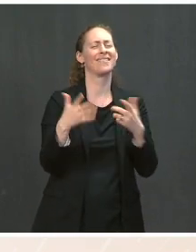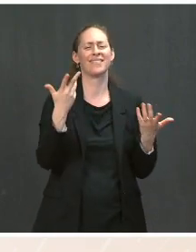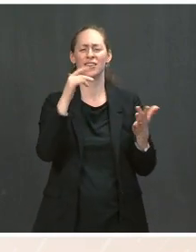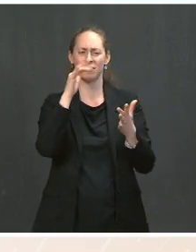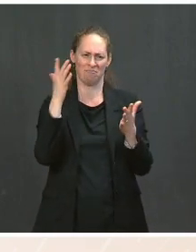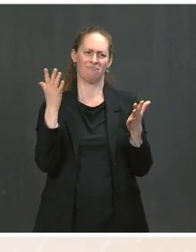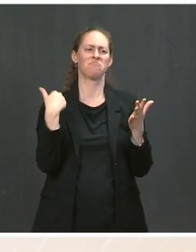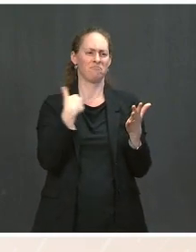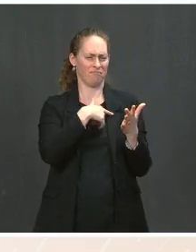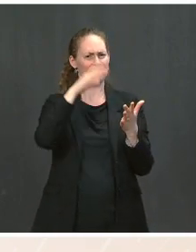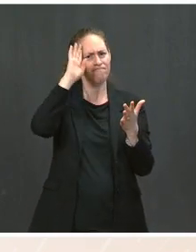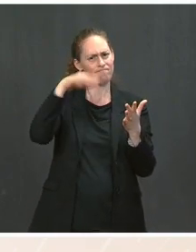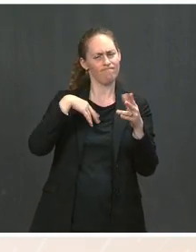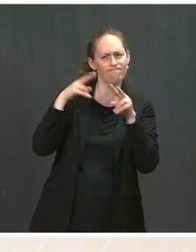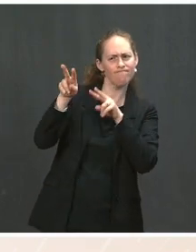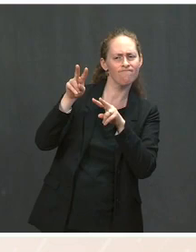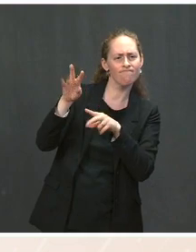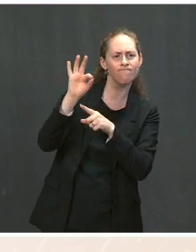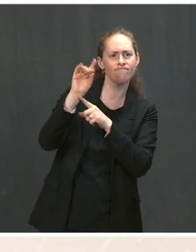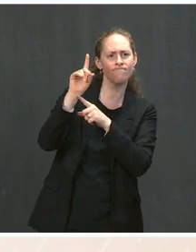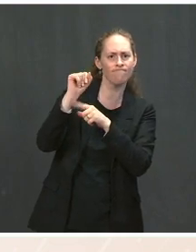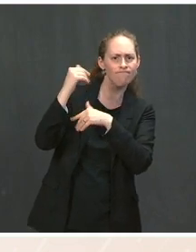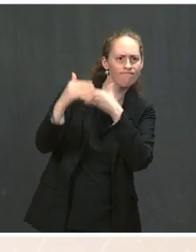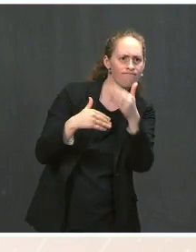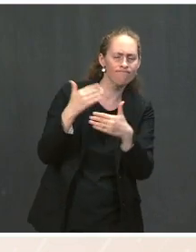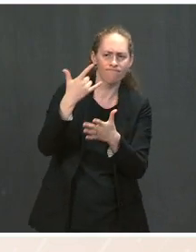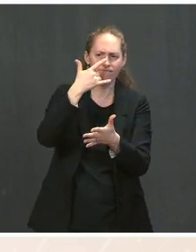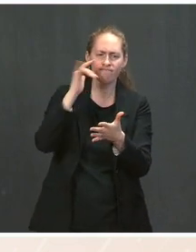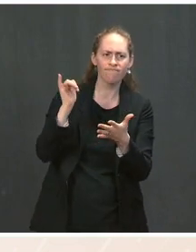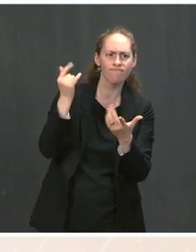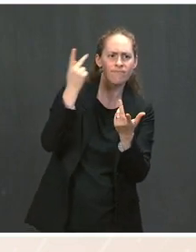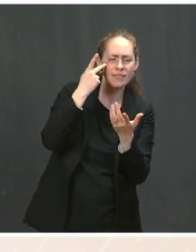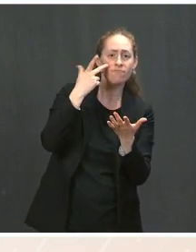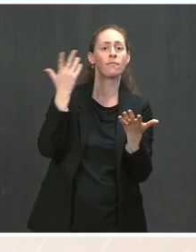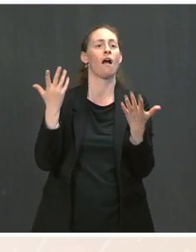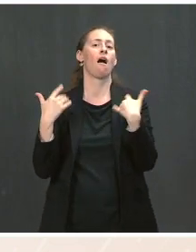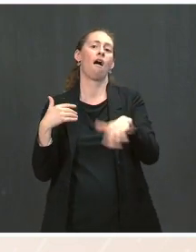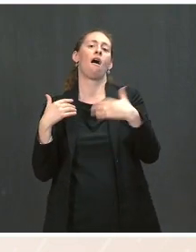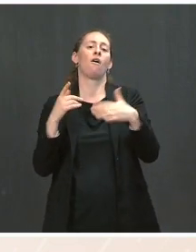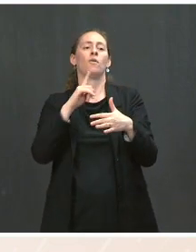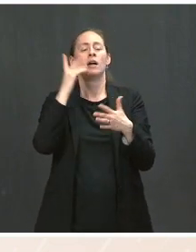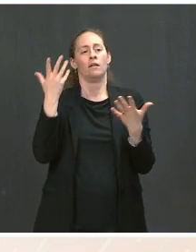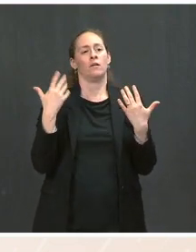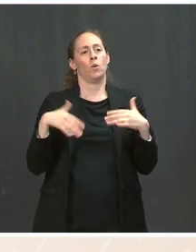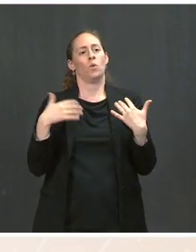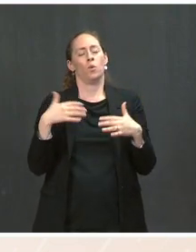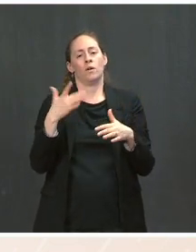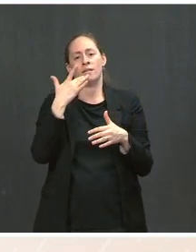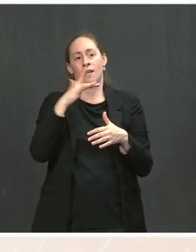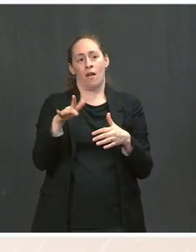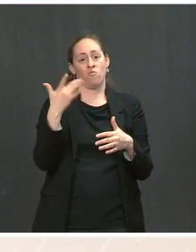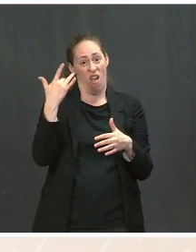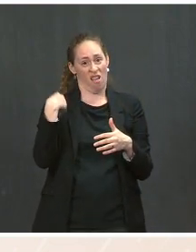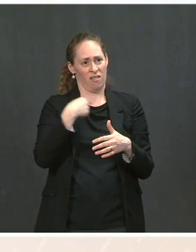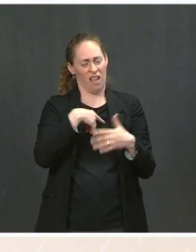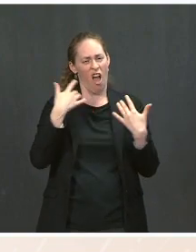play its way out. And we are fortunate to have a massive effort underway to increase vaccine confidence